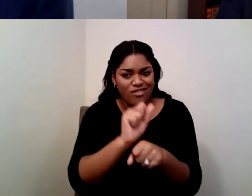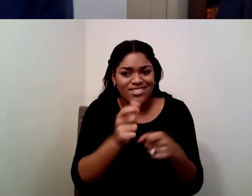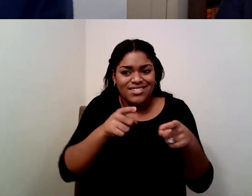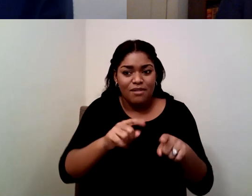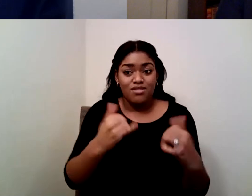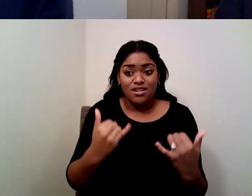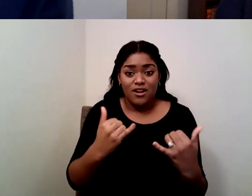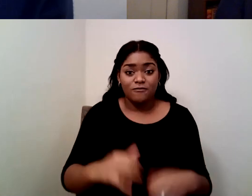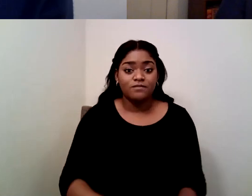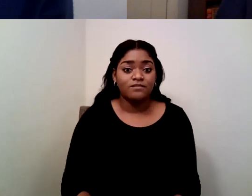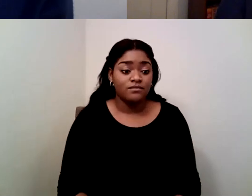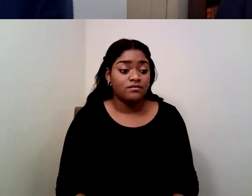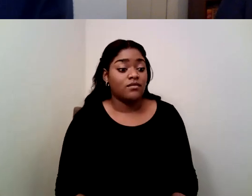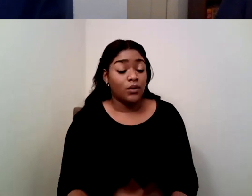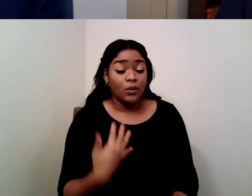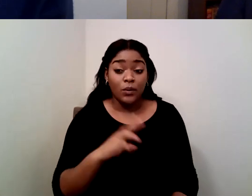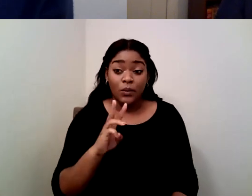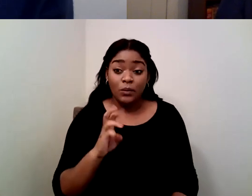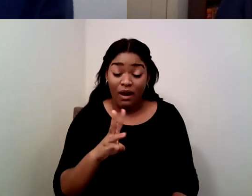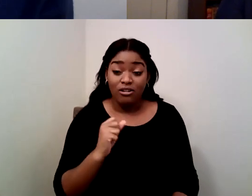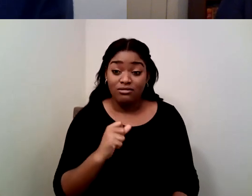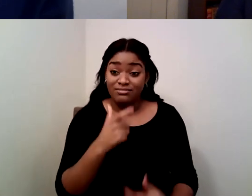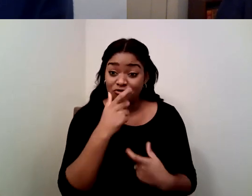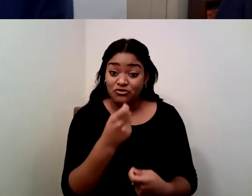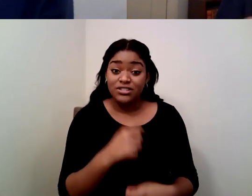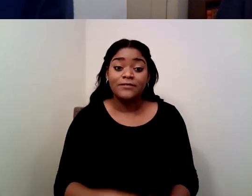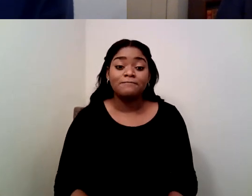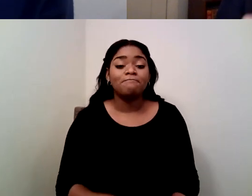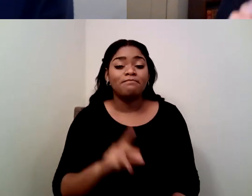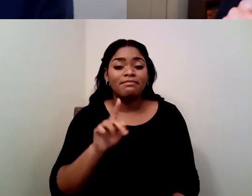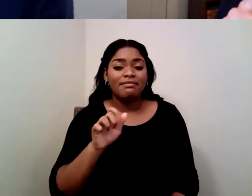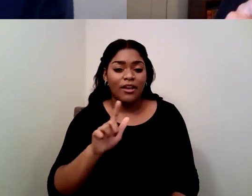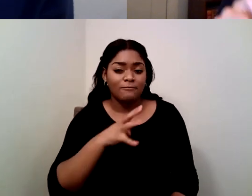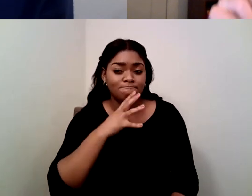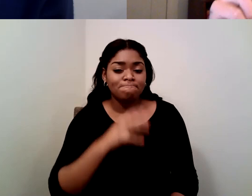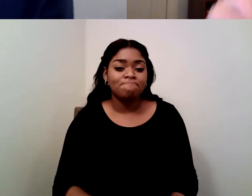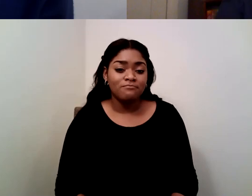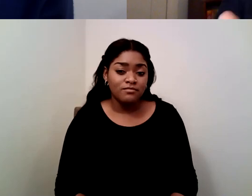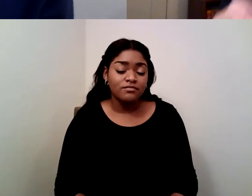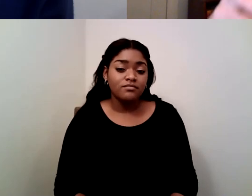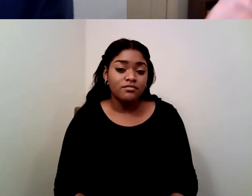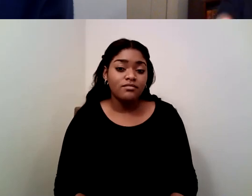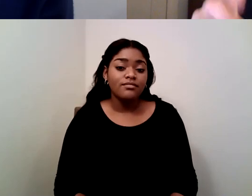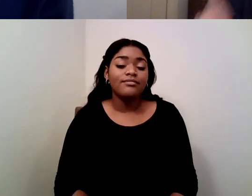That is fascinating. Someone asked if you think that Jamaican blue